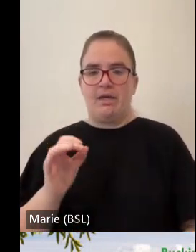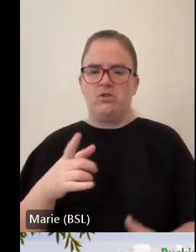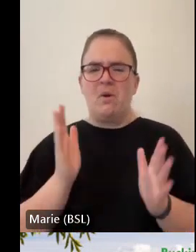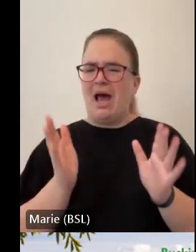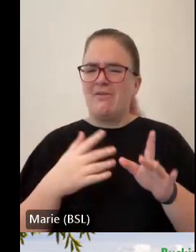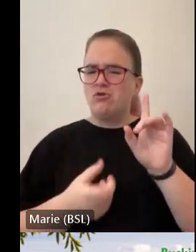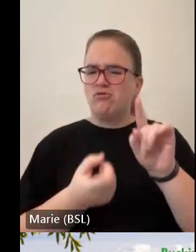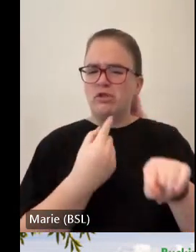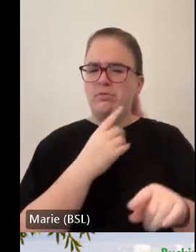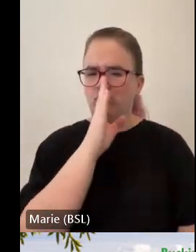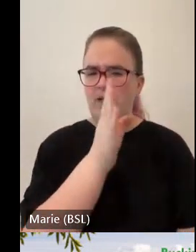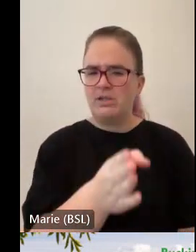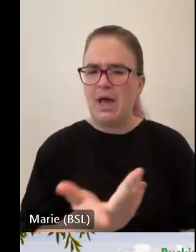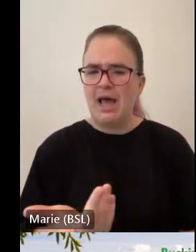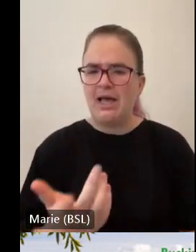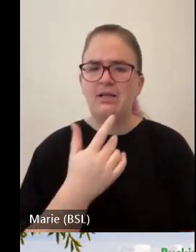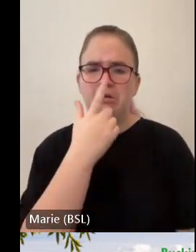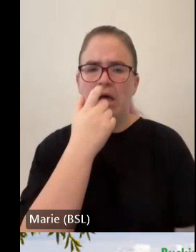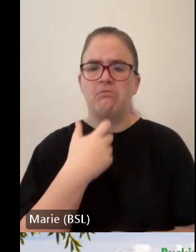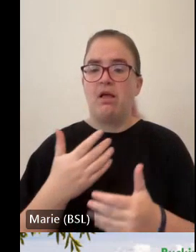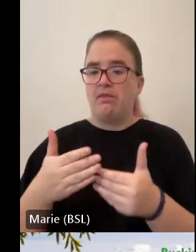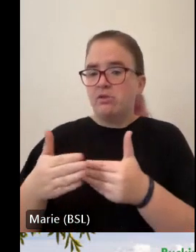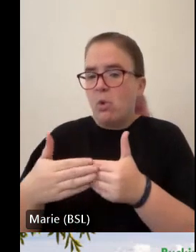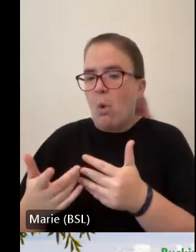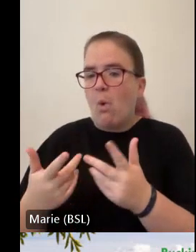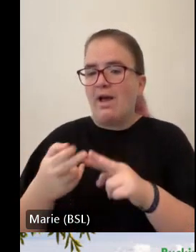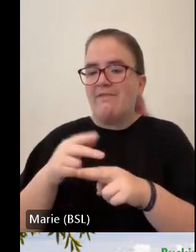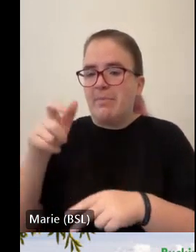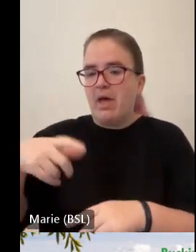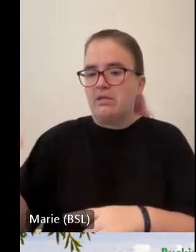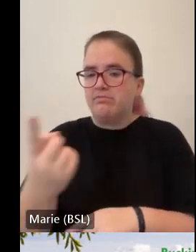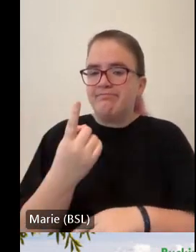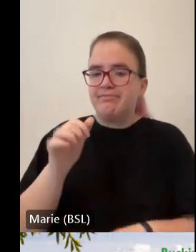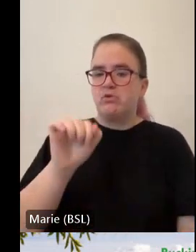when someone comes knocking at your door to give you some work